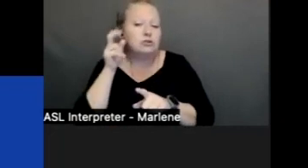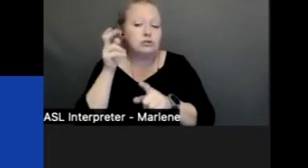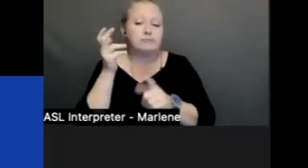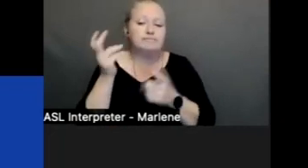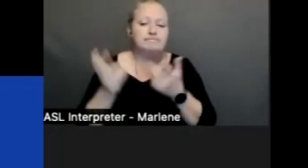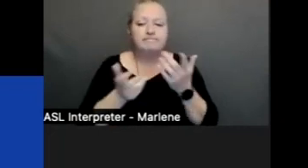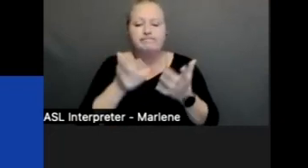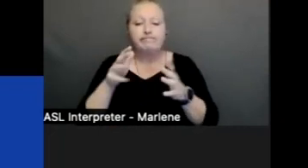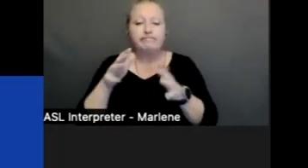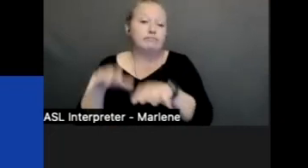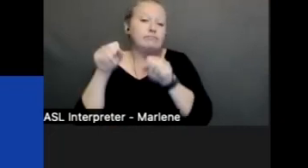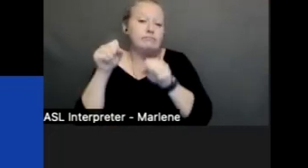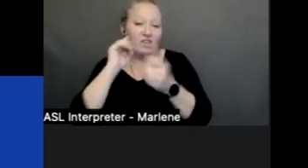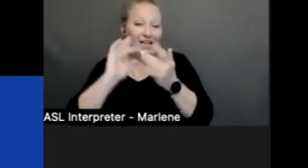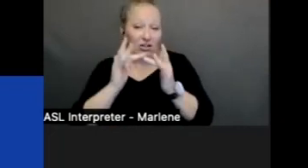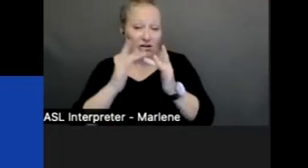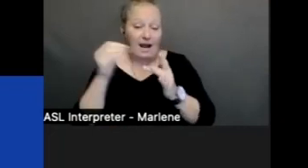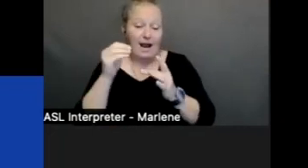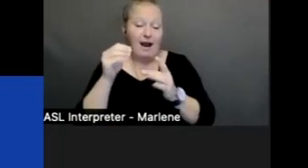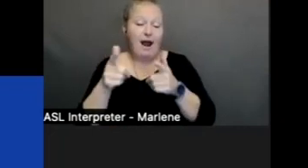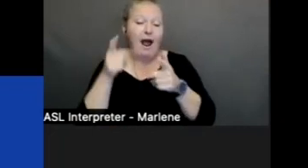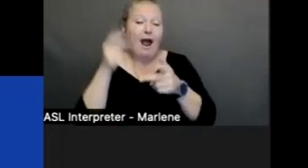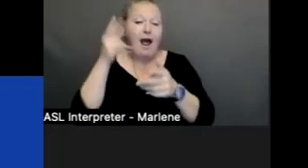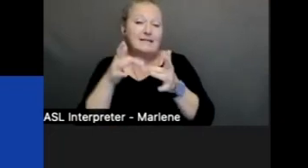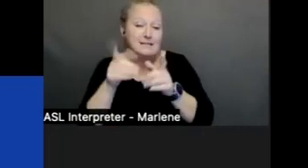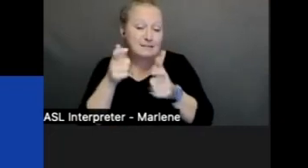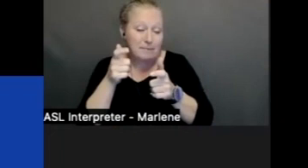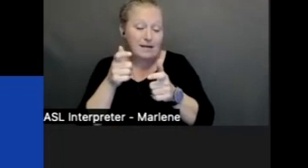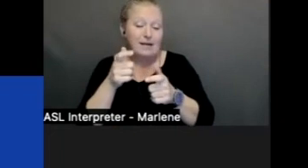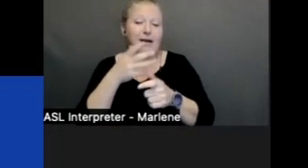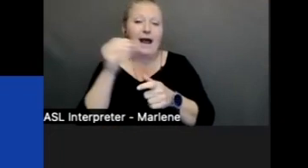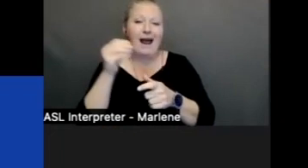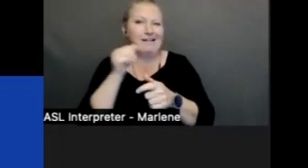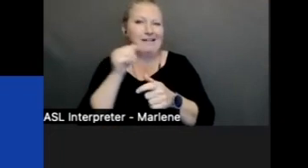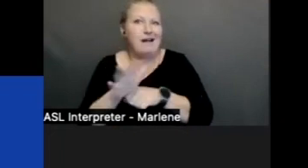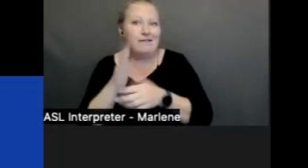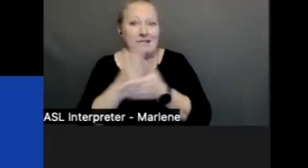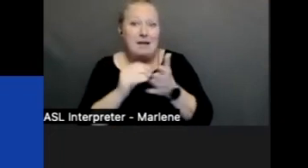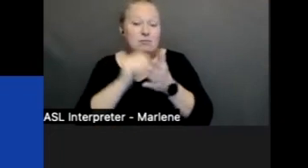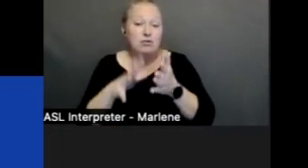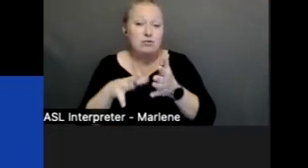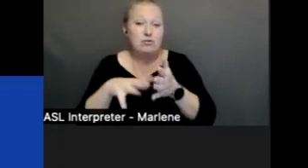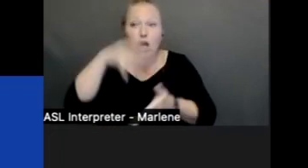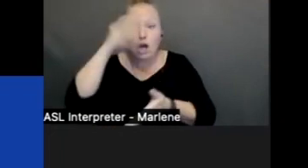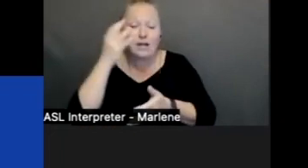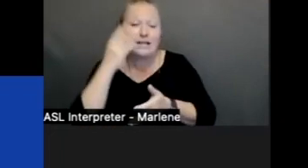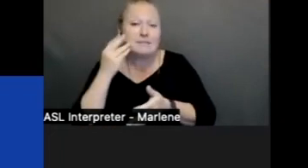the adaption to Internet and broadband or the lack of how some students learning experiences aren't